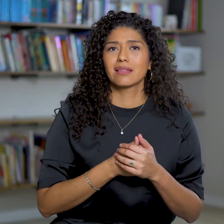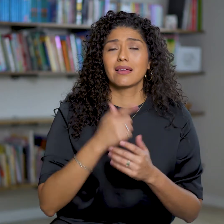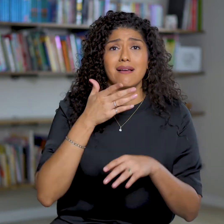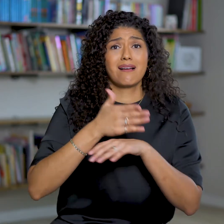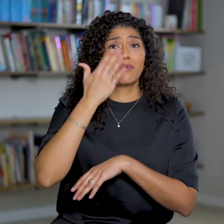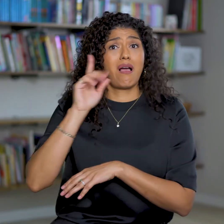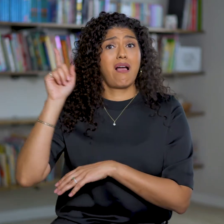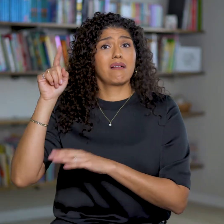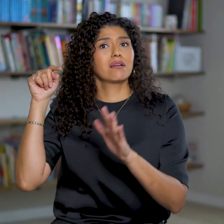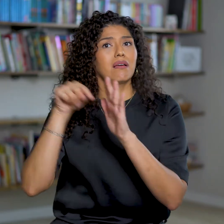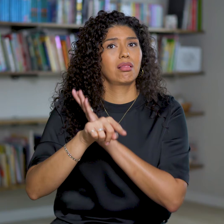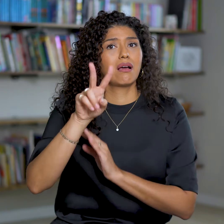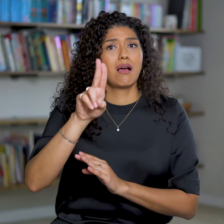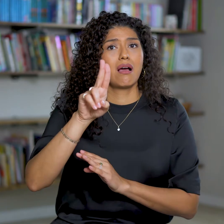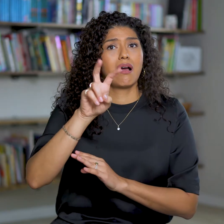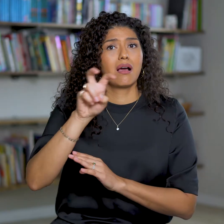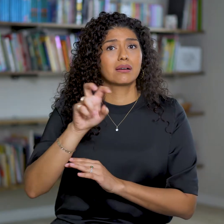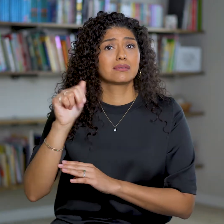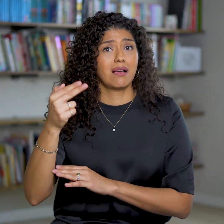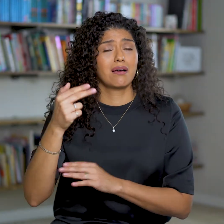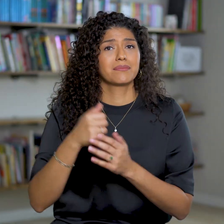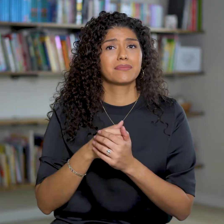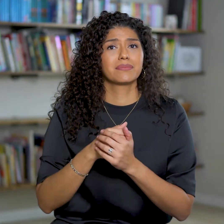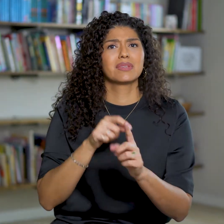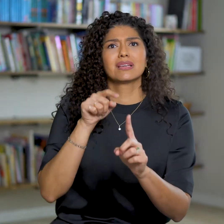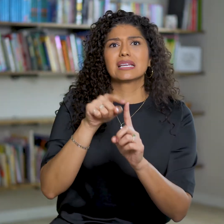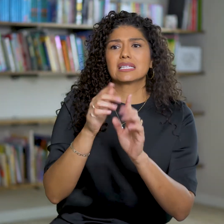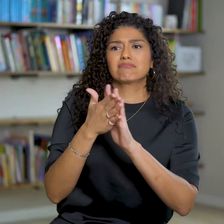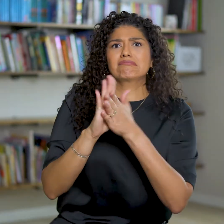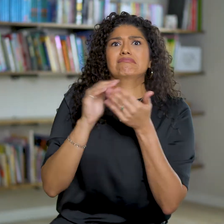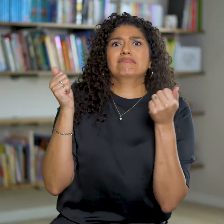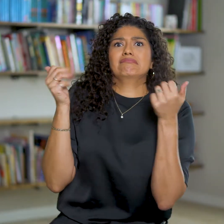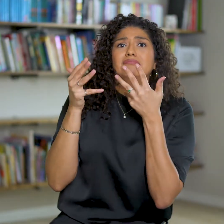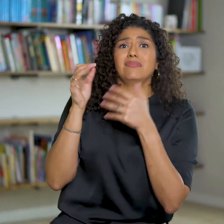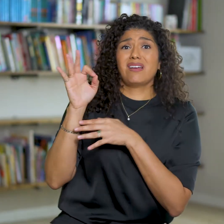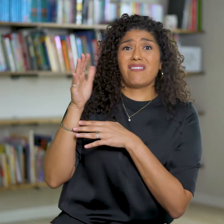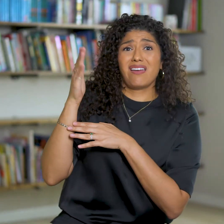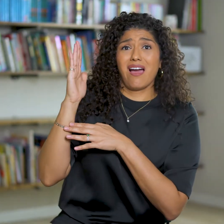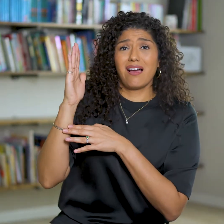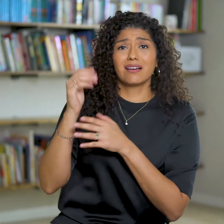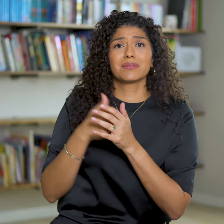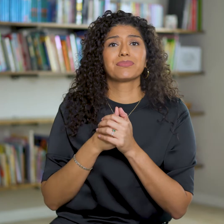After God strikes Uzzah dead, David becomes afraid of God.